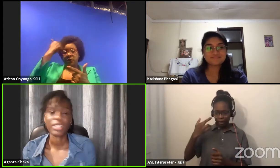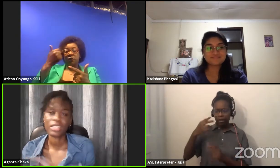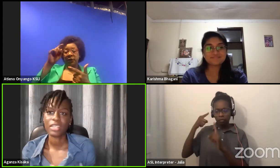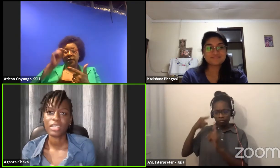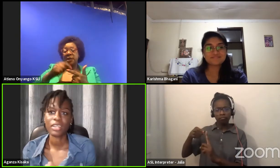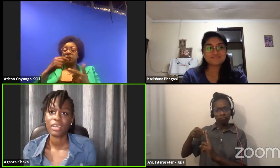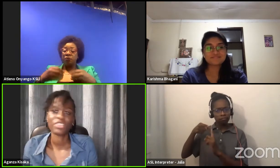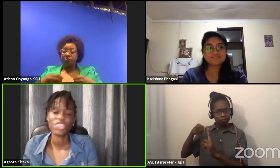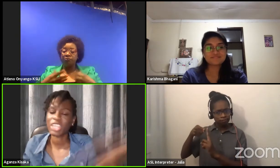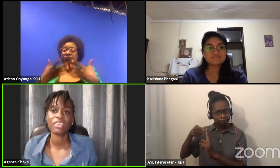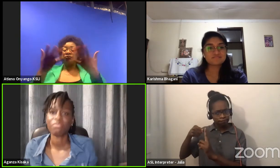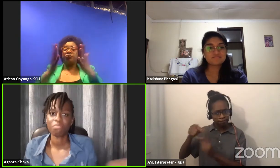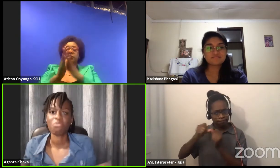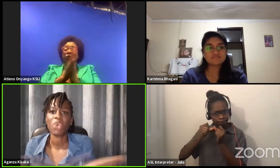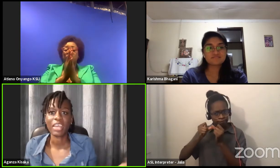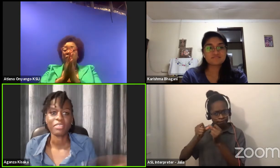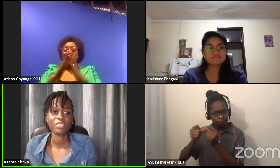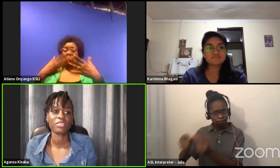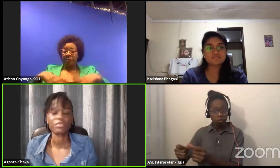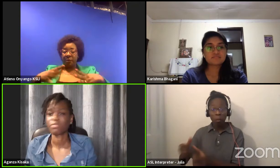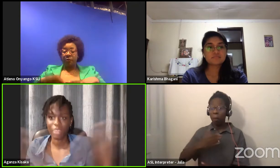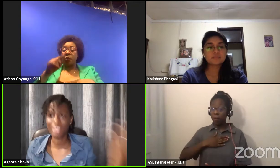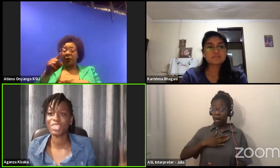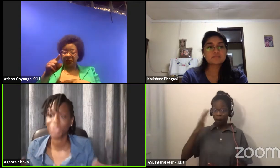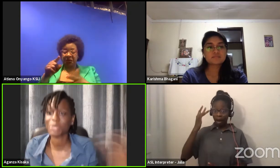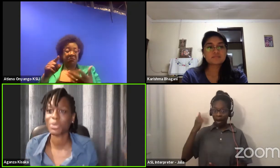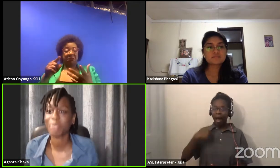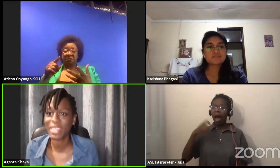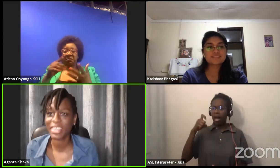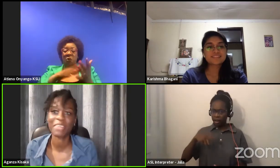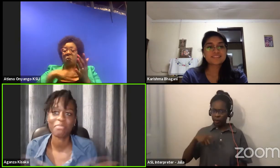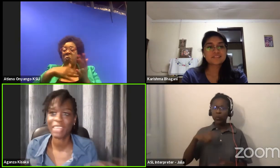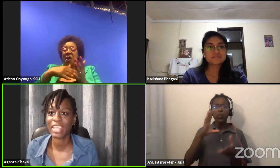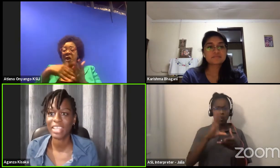that's an unshaking why, stories will be there daily.